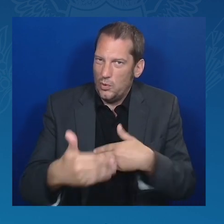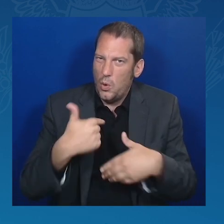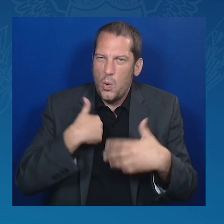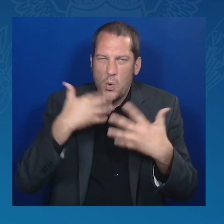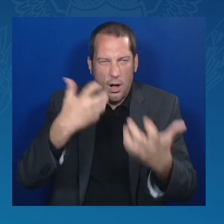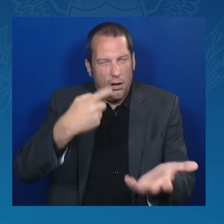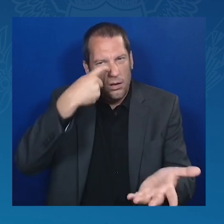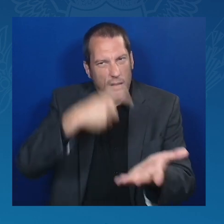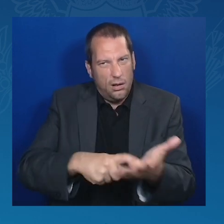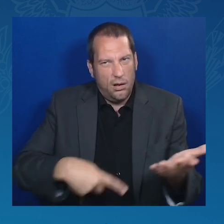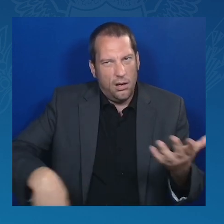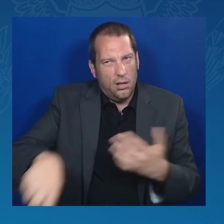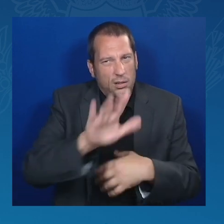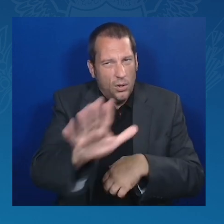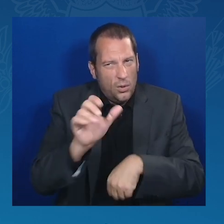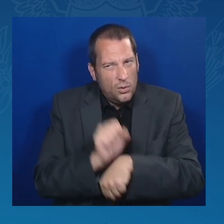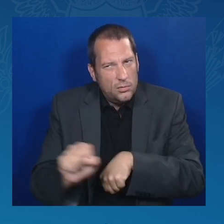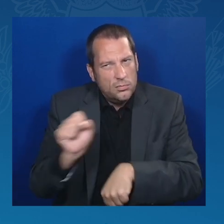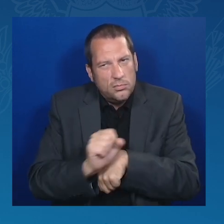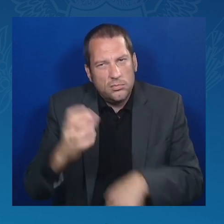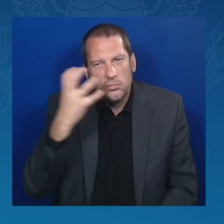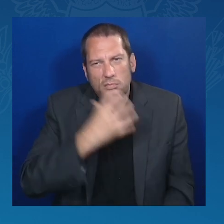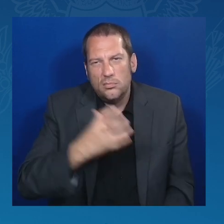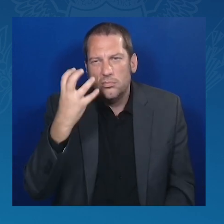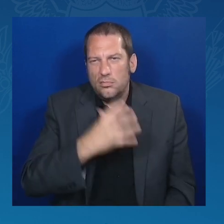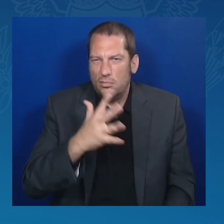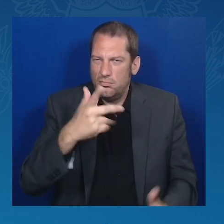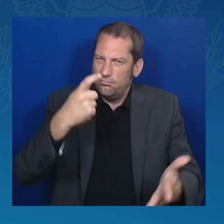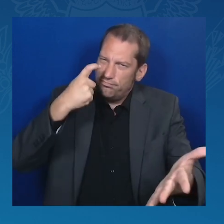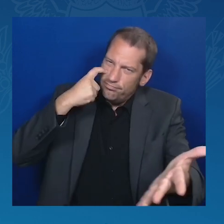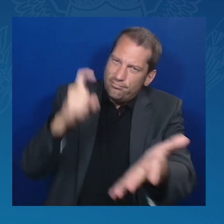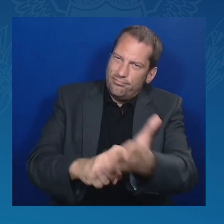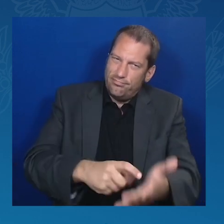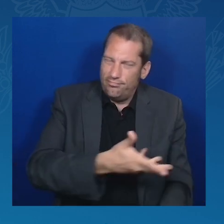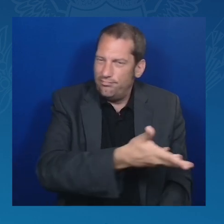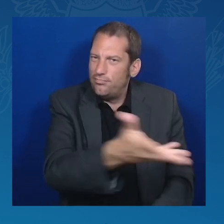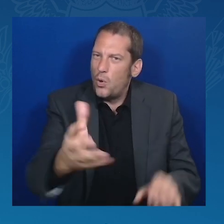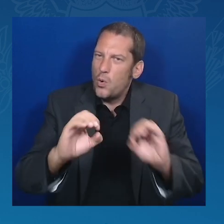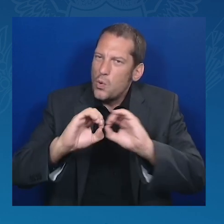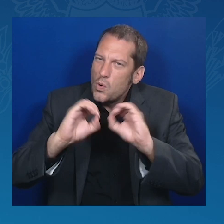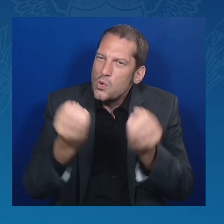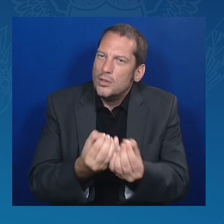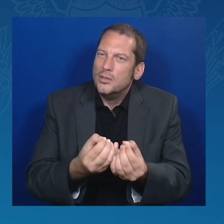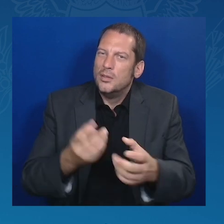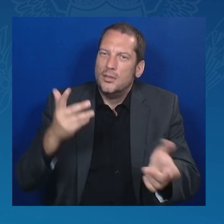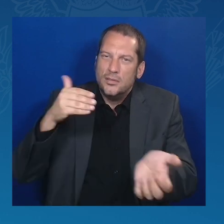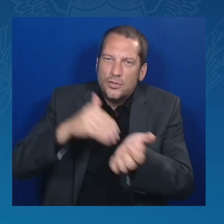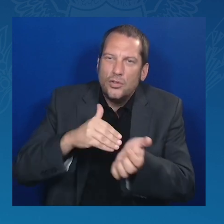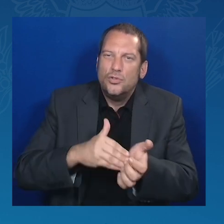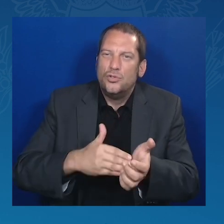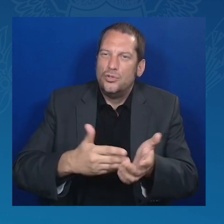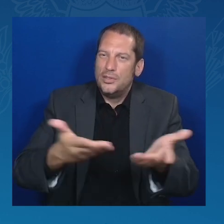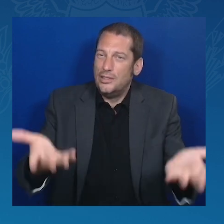Firstly, my loves. I keep looking over and I keep mentioning them. But my friends Doctor Zoe and Coughlin